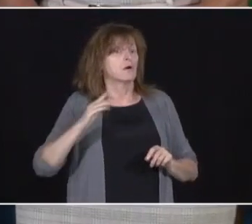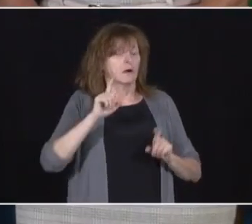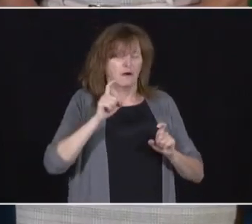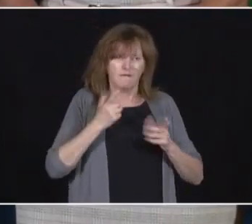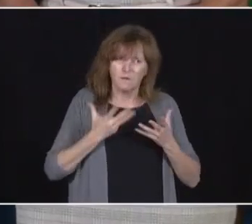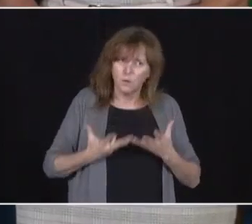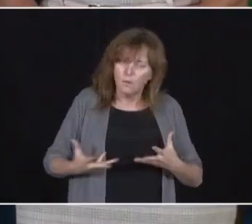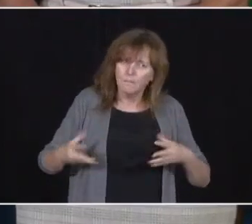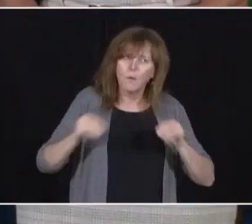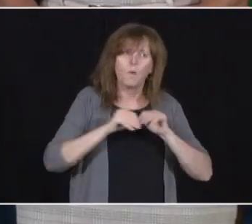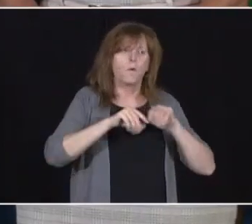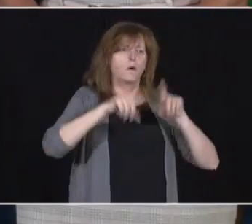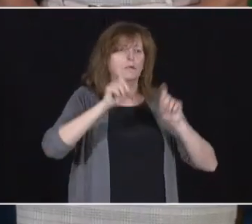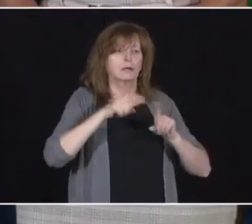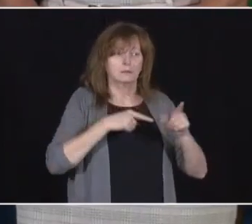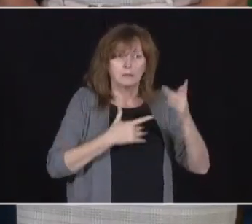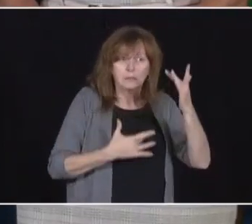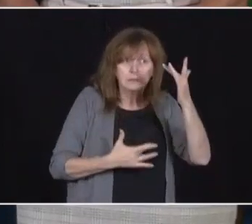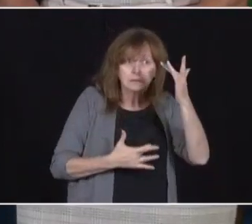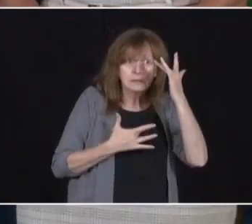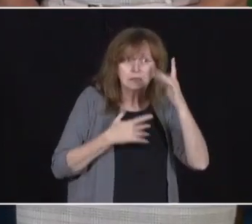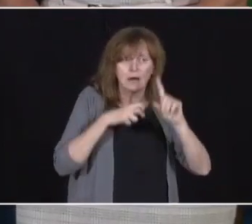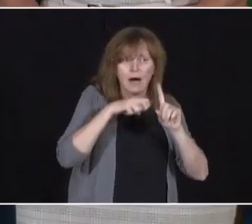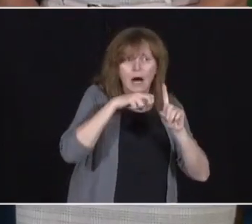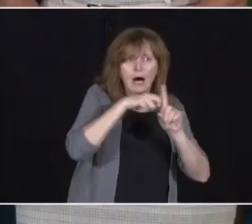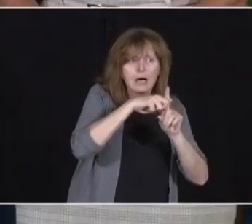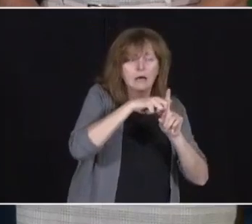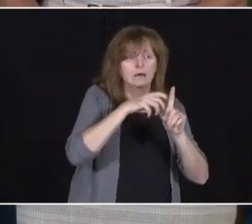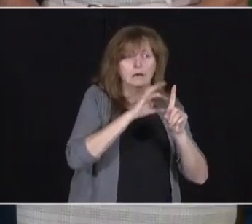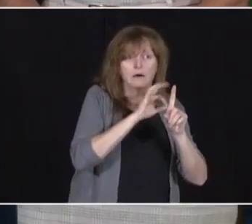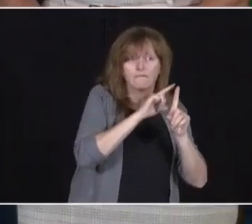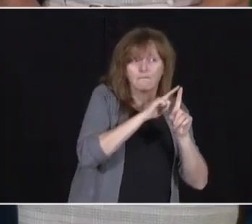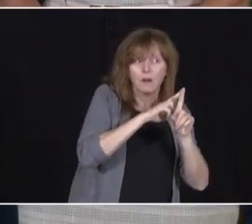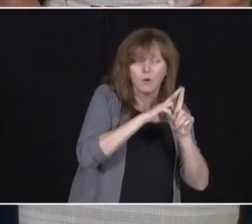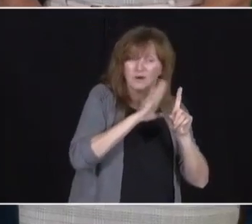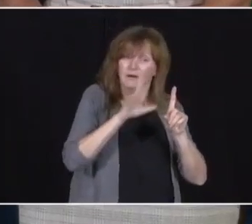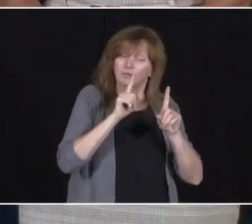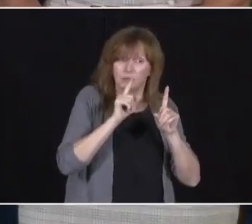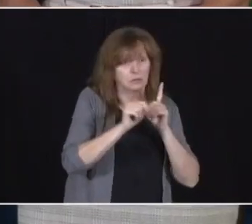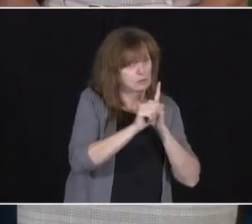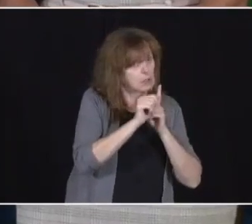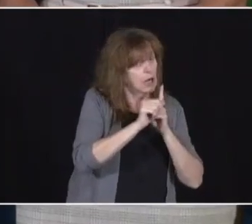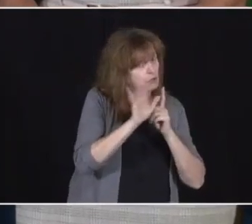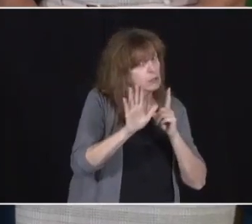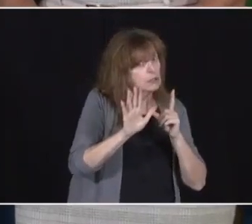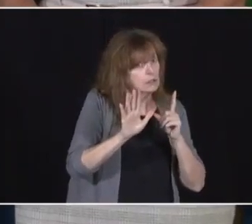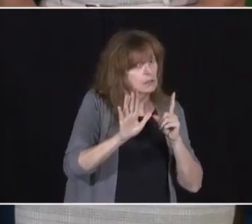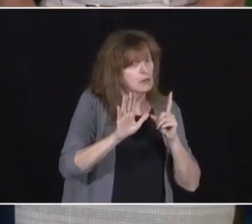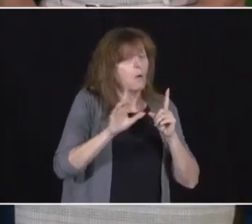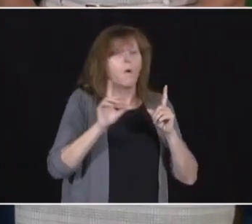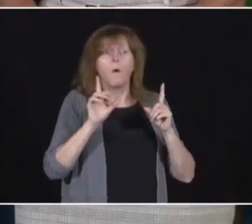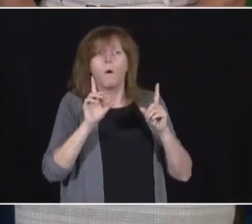Because it will be necessary to do more testing to determine if people fall ill, whether they have the flu, which can be dangerous and of